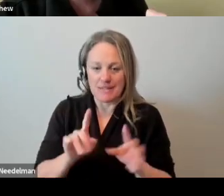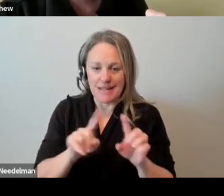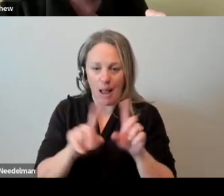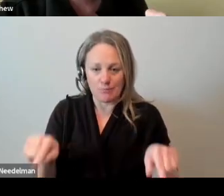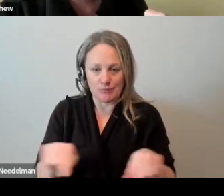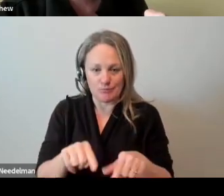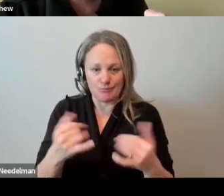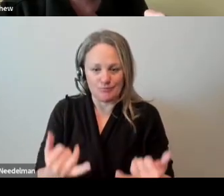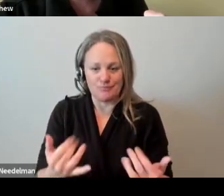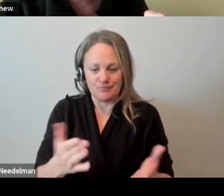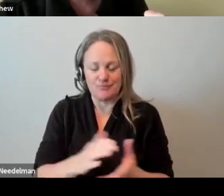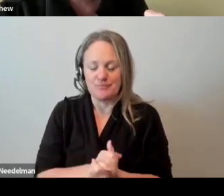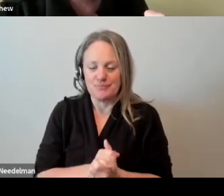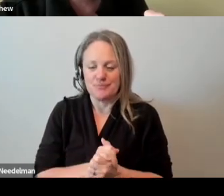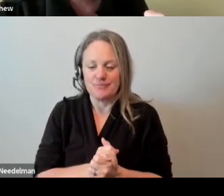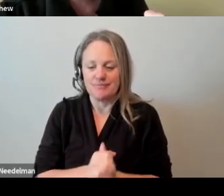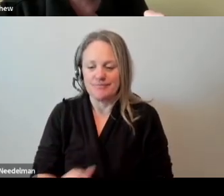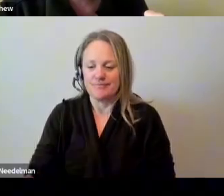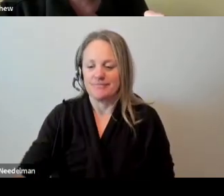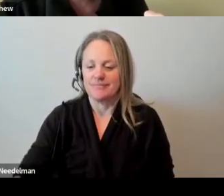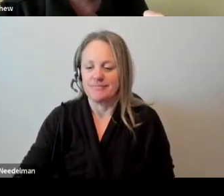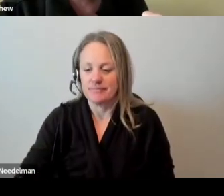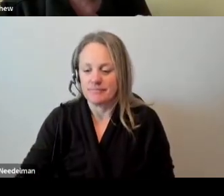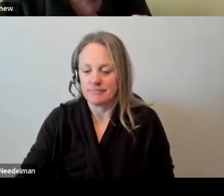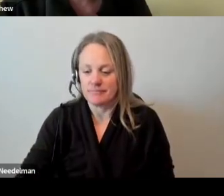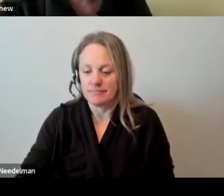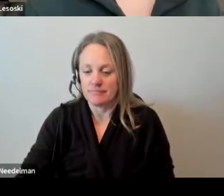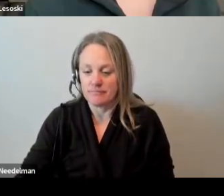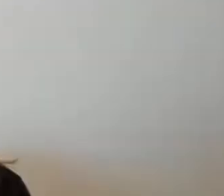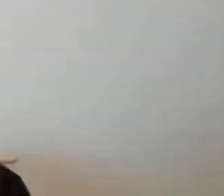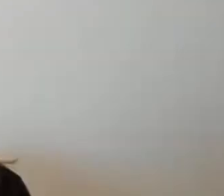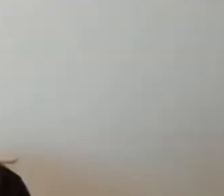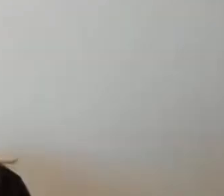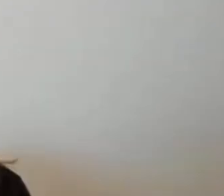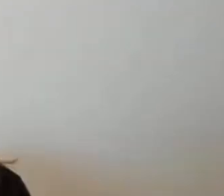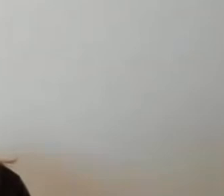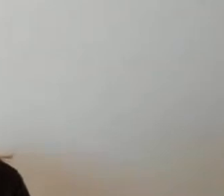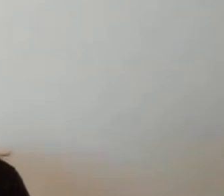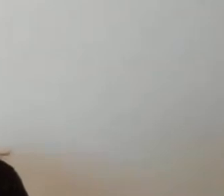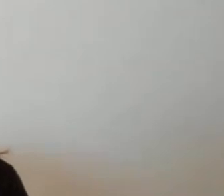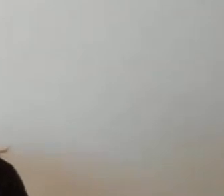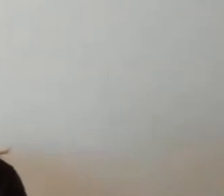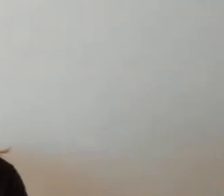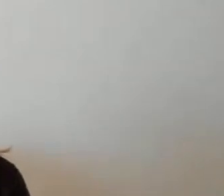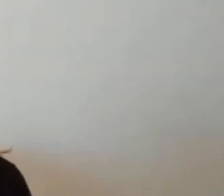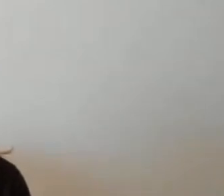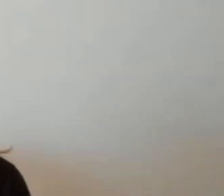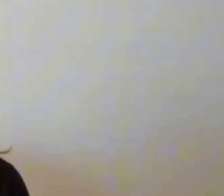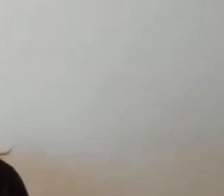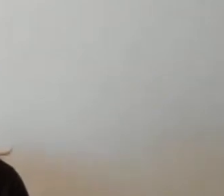so I can look at my screen better. Thank you. Yeah, great. Thank you so much. We have a question here in the Q&A.